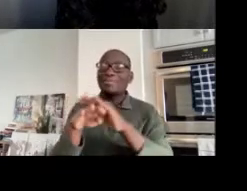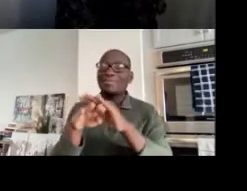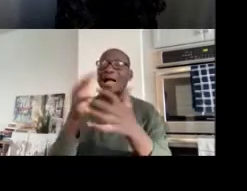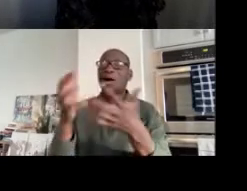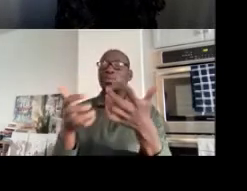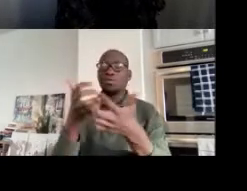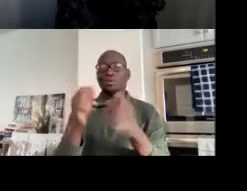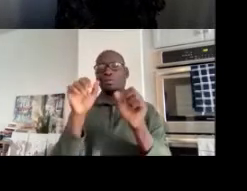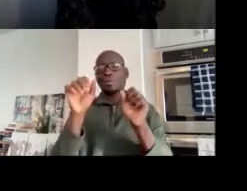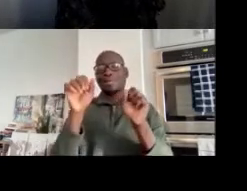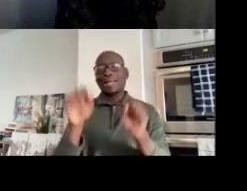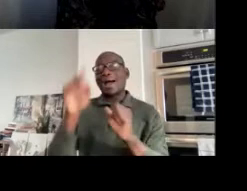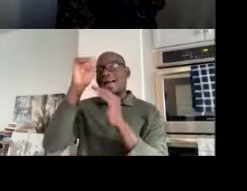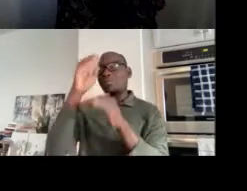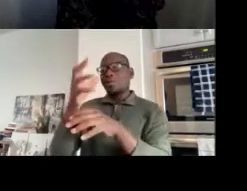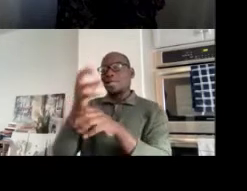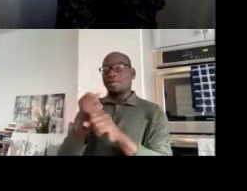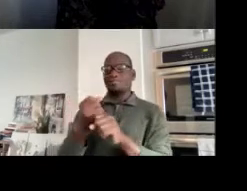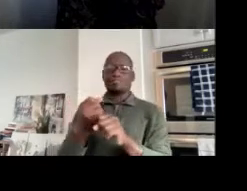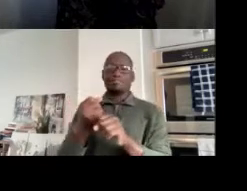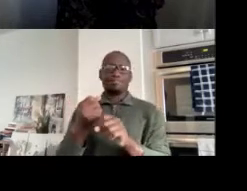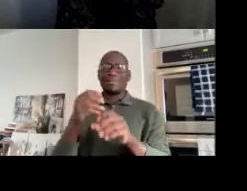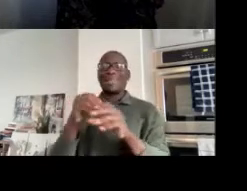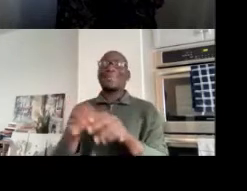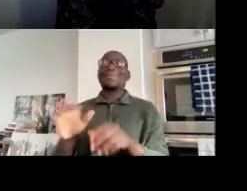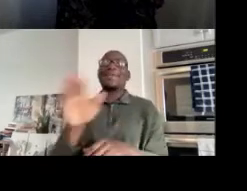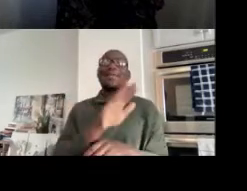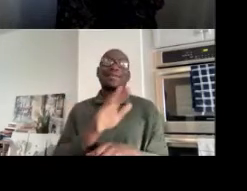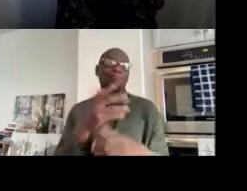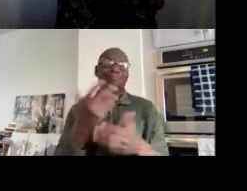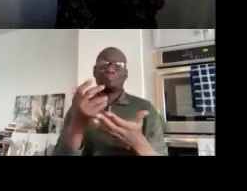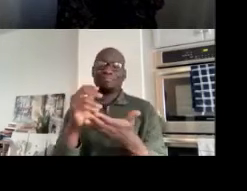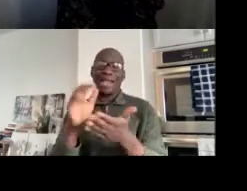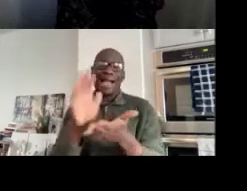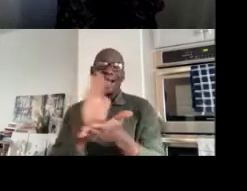to the kinds of services and accessibility and accommodations that they can expect to receive